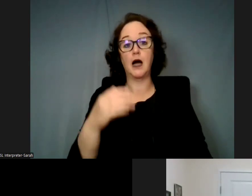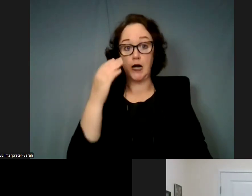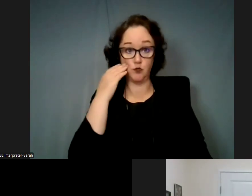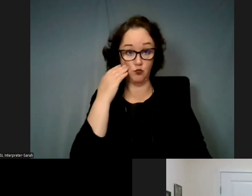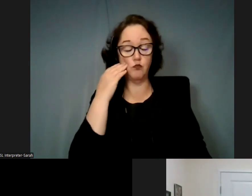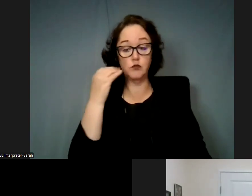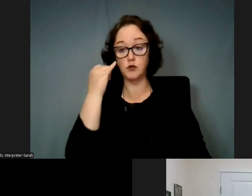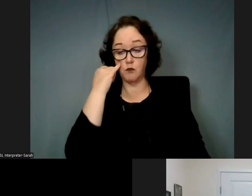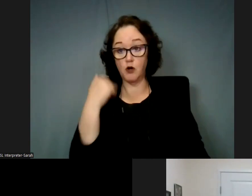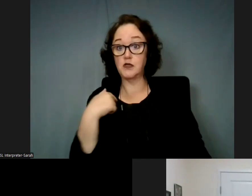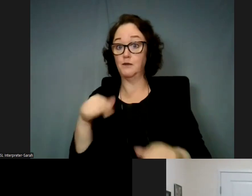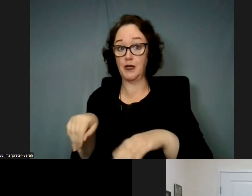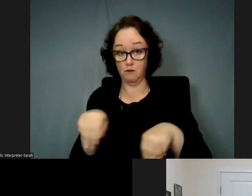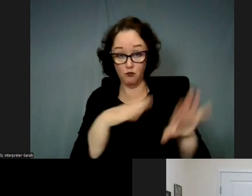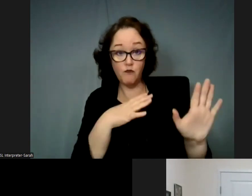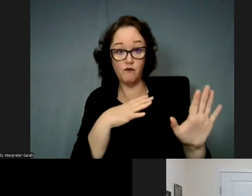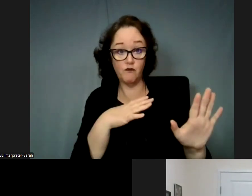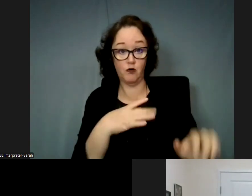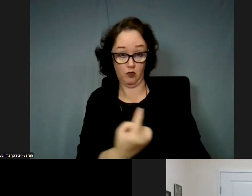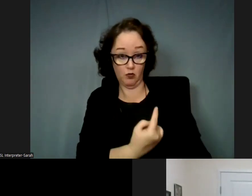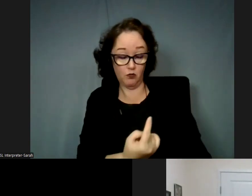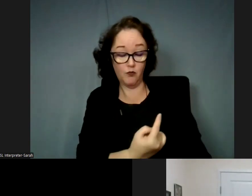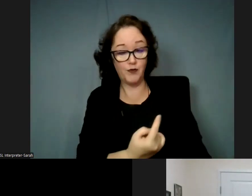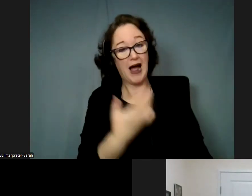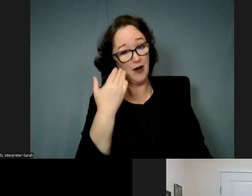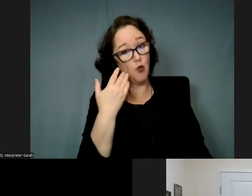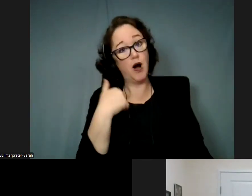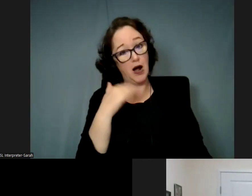probably need a lot more care. And I'm just not good when I